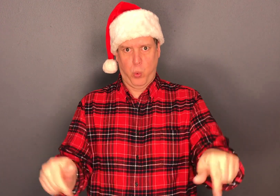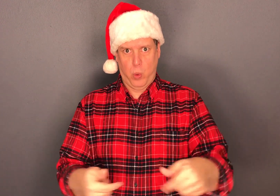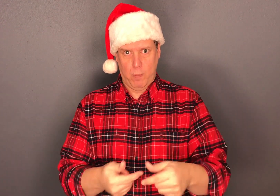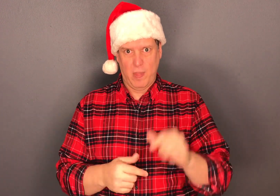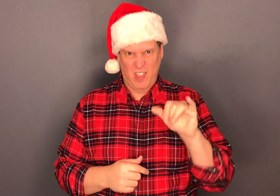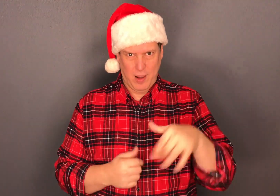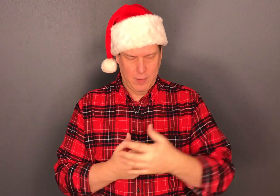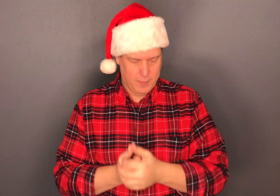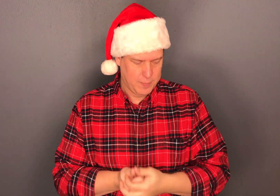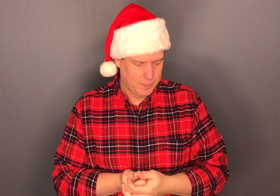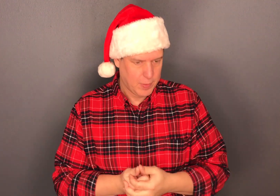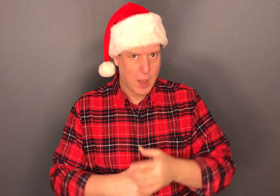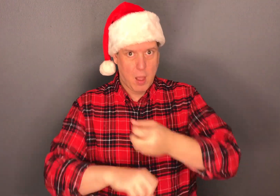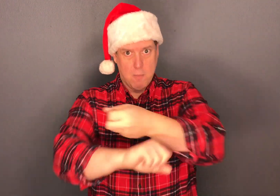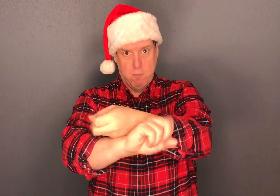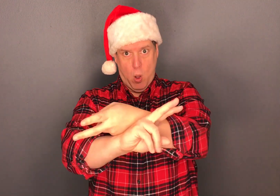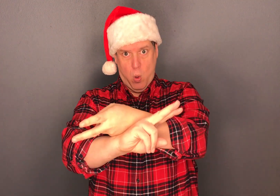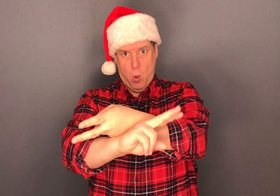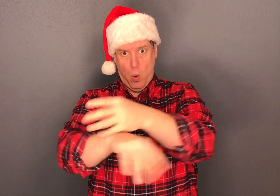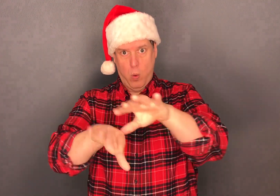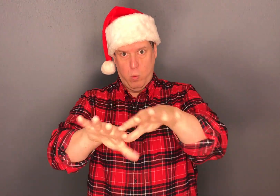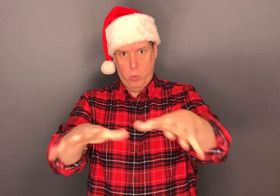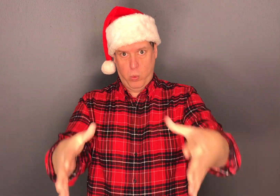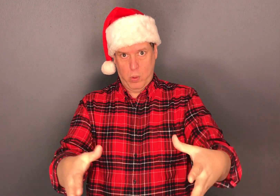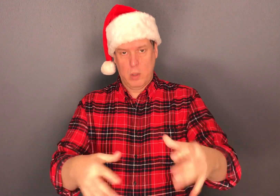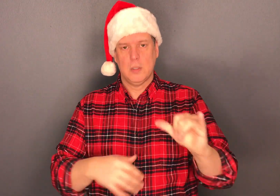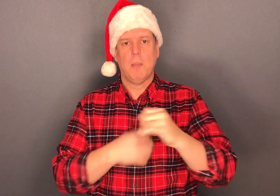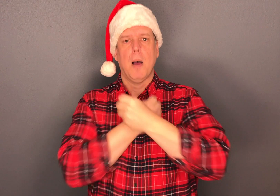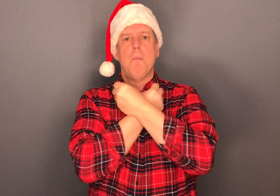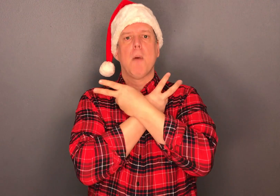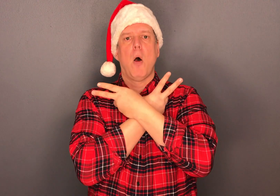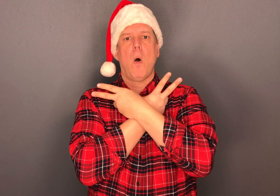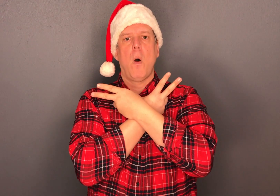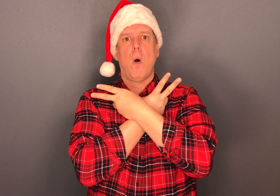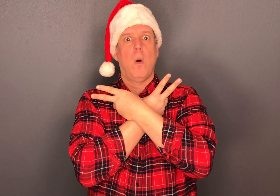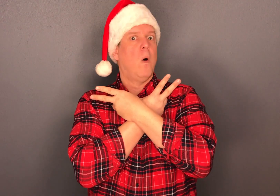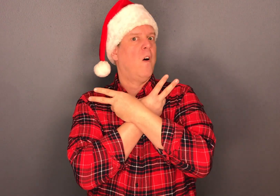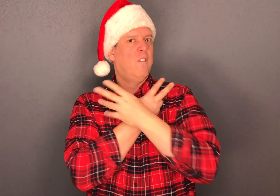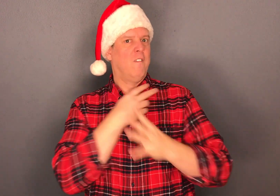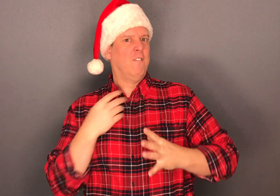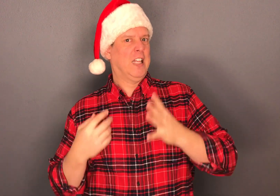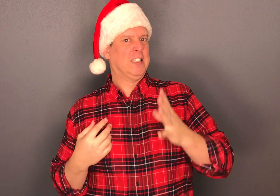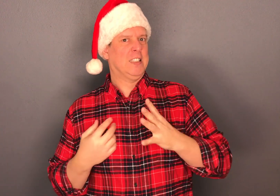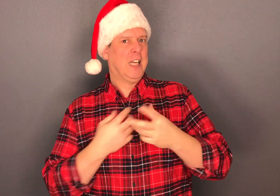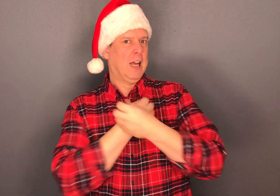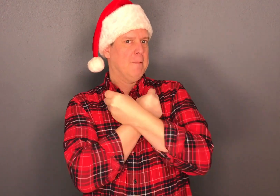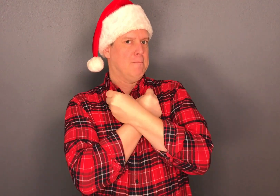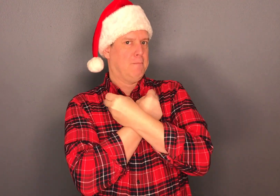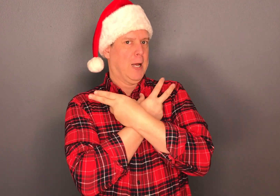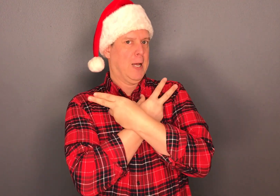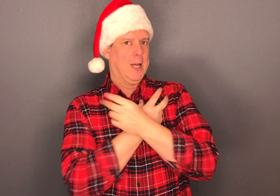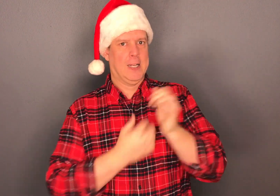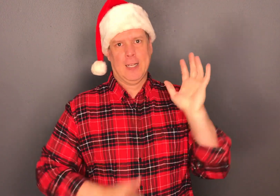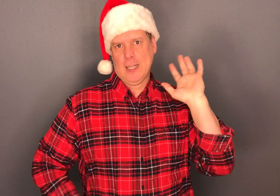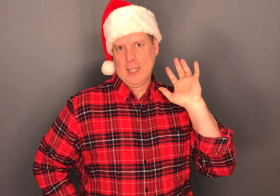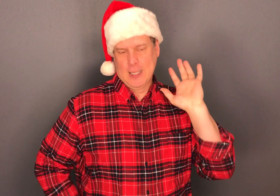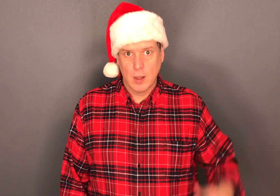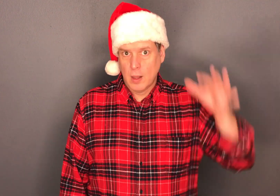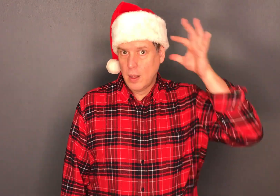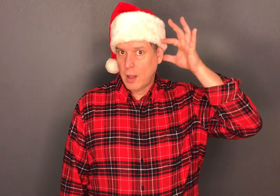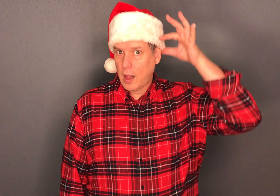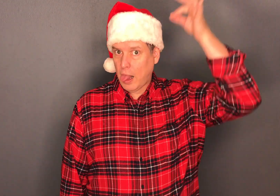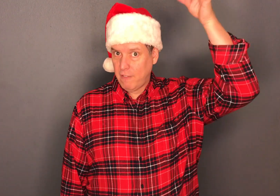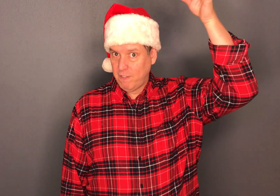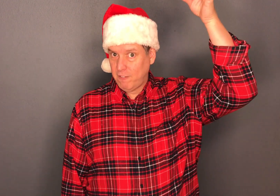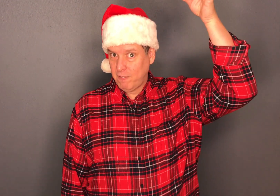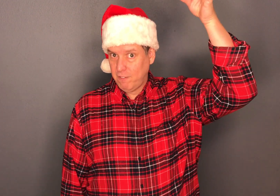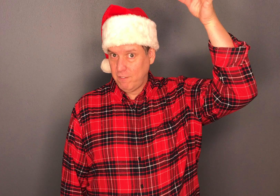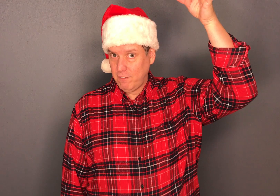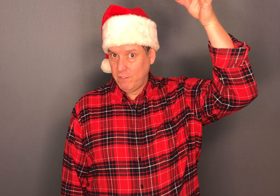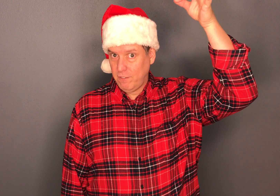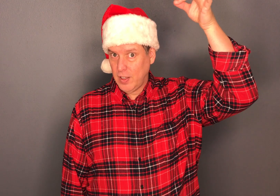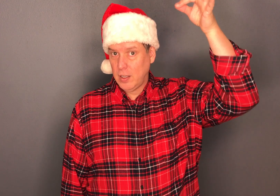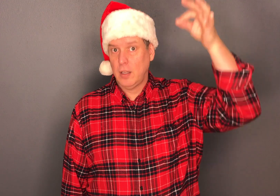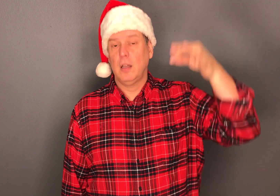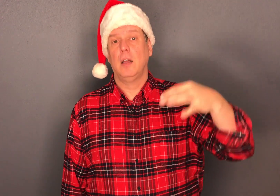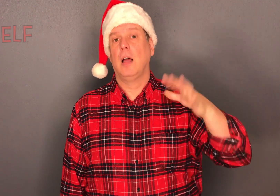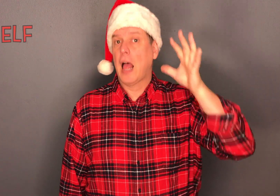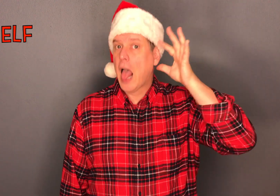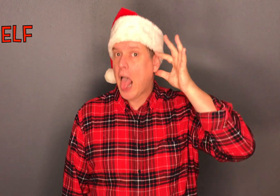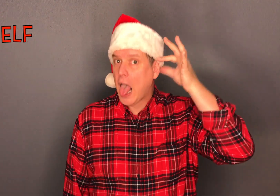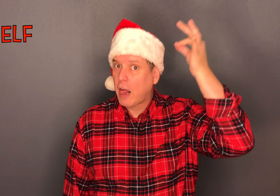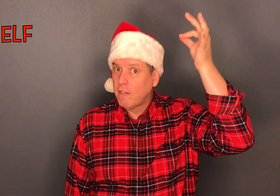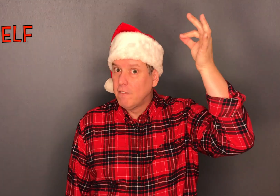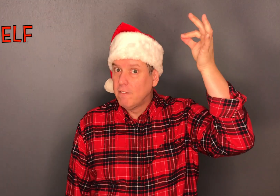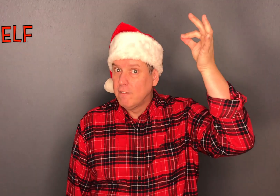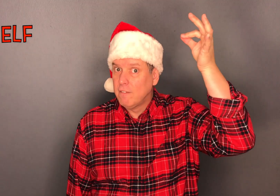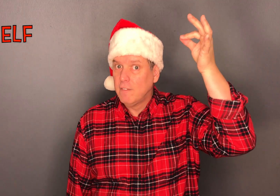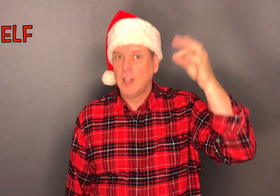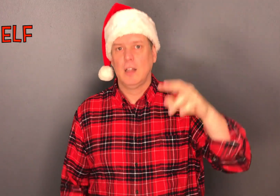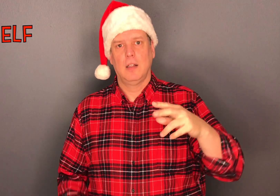thing but you know a bow Isabeau